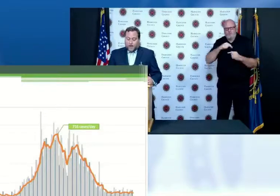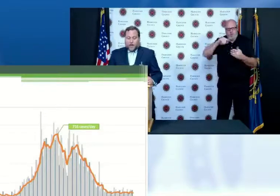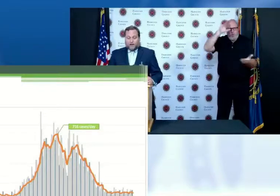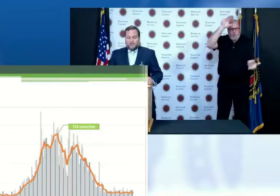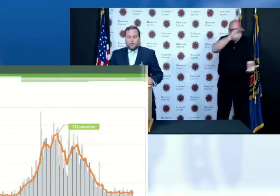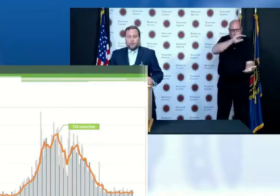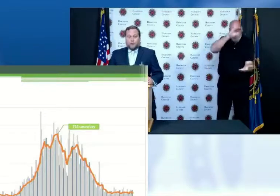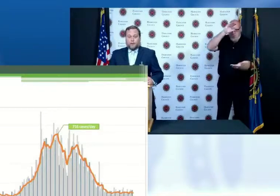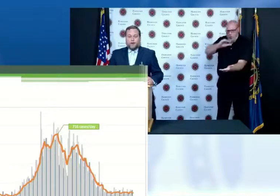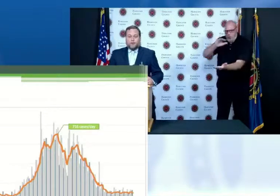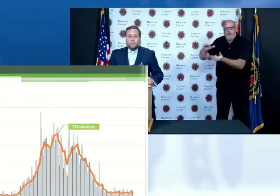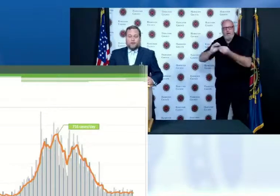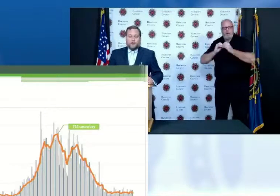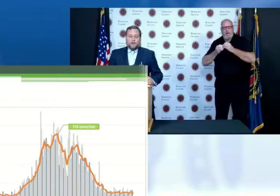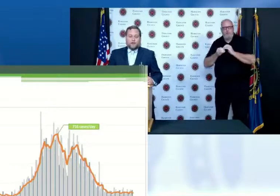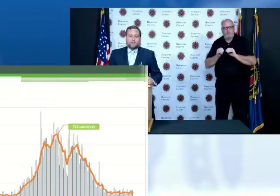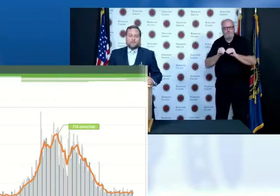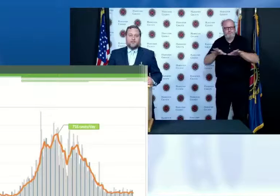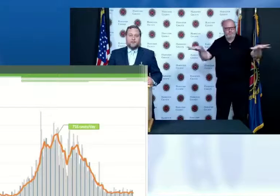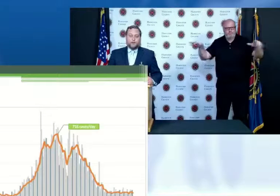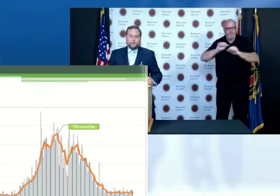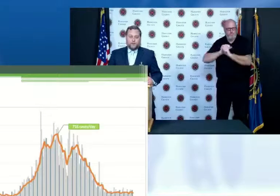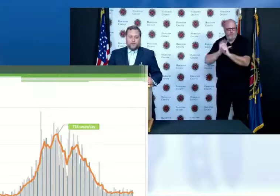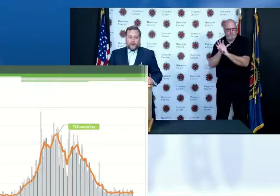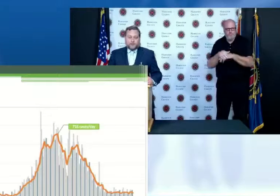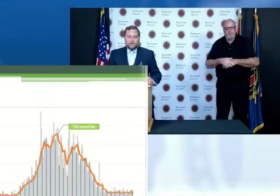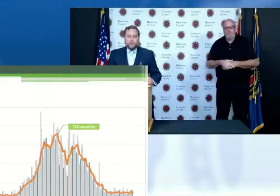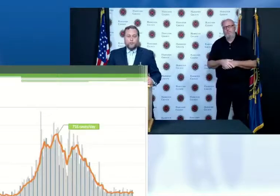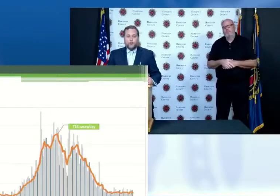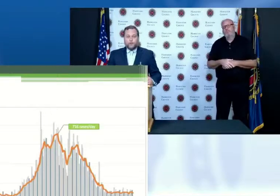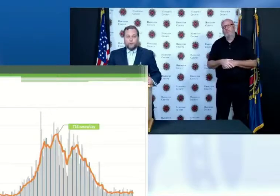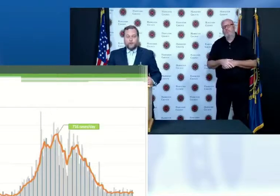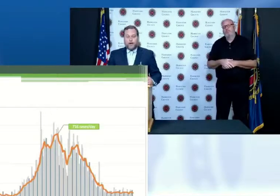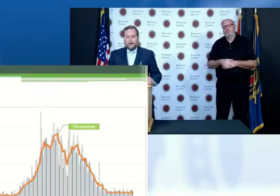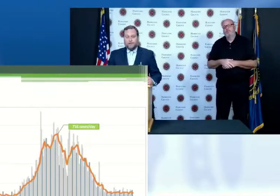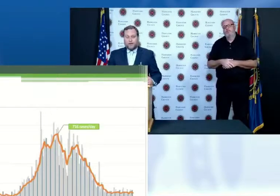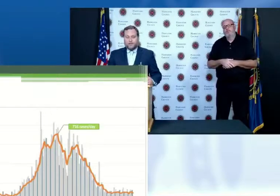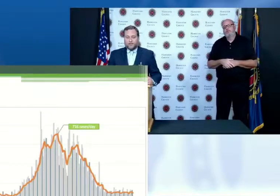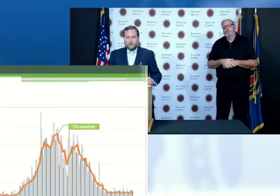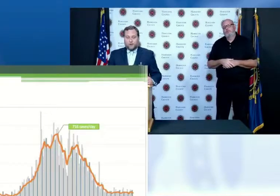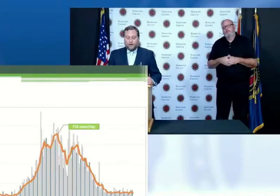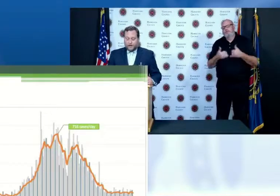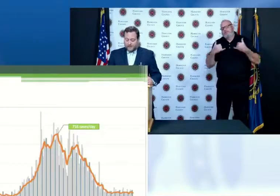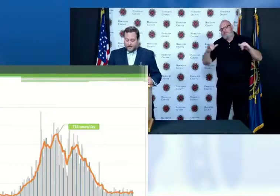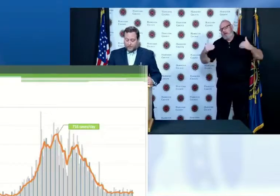I continue to remind our community that there still are 3,200 active cases of Covid-19 within